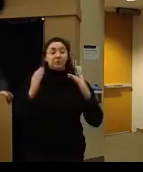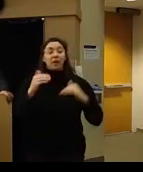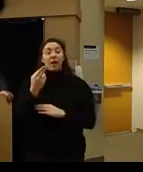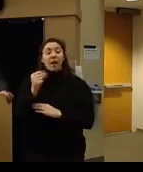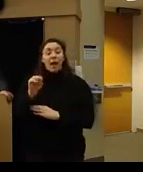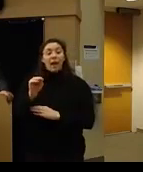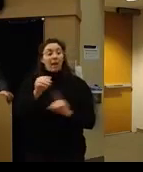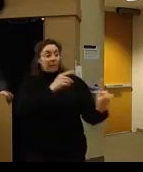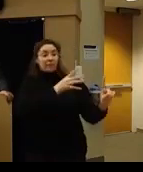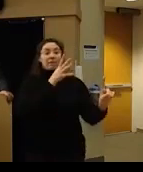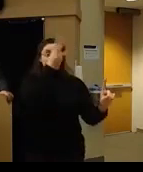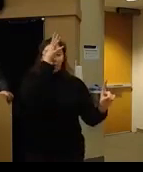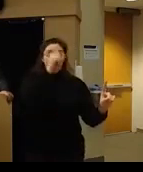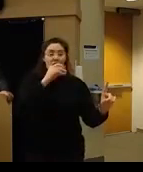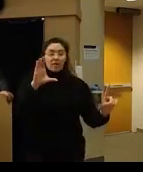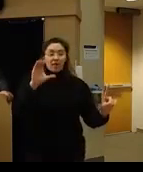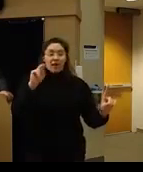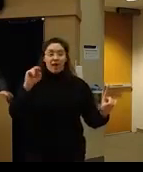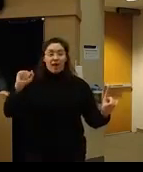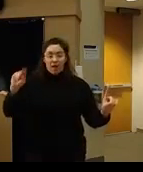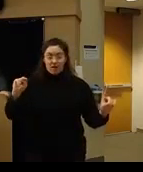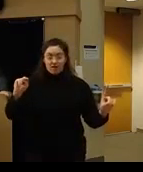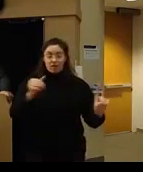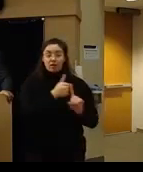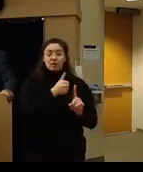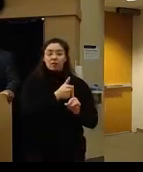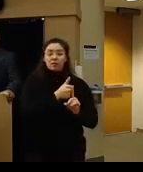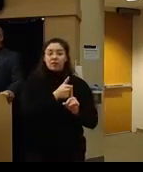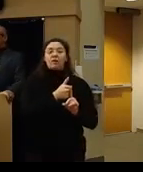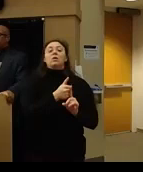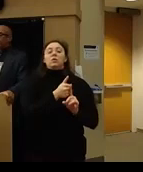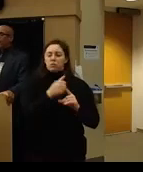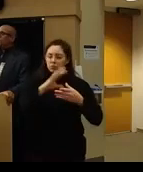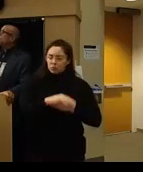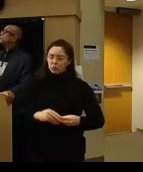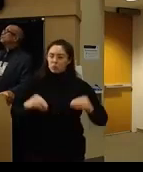of Canaan that's important ham the father of Canan uh saw his nakedness and told his two